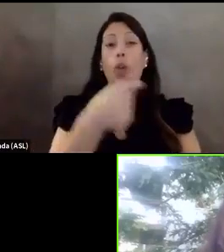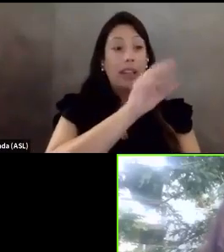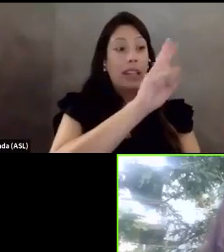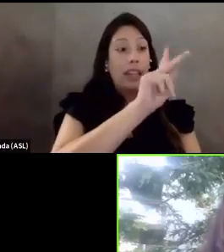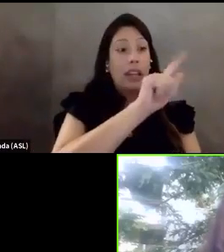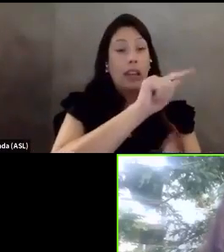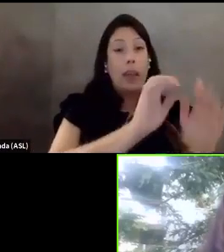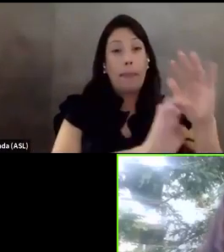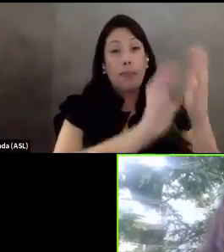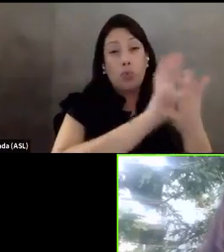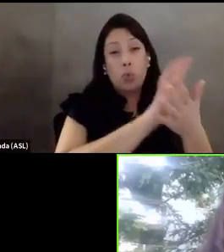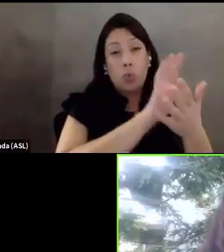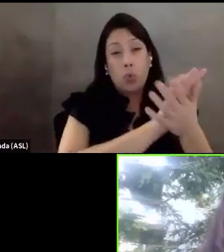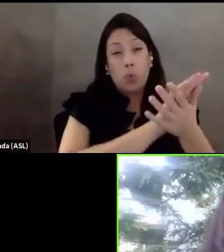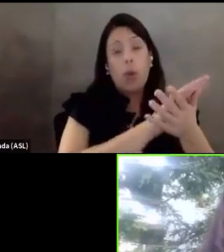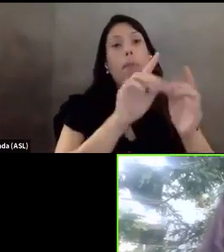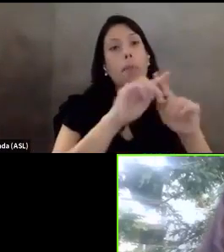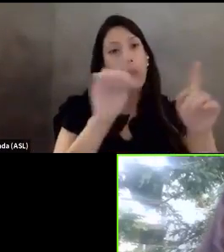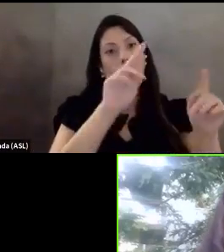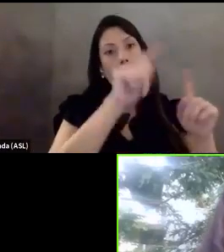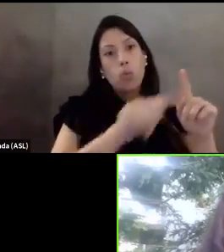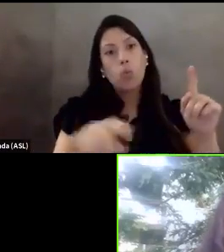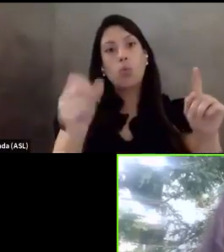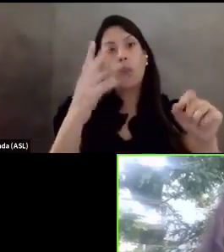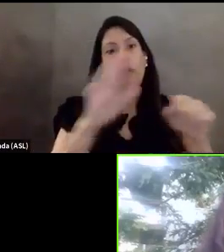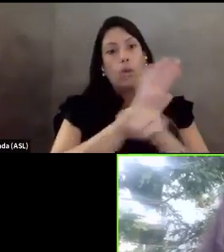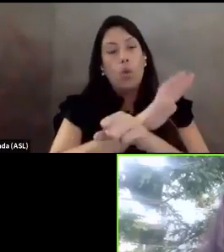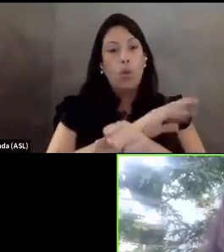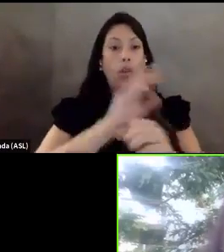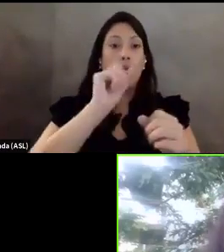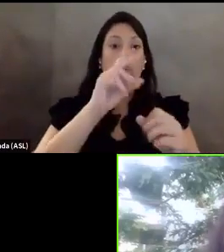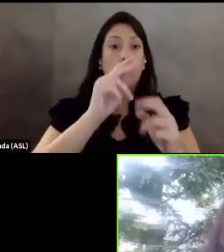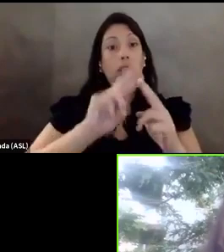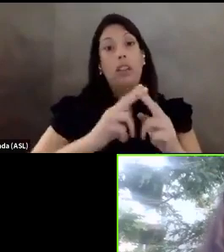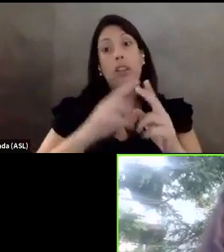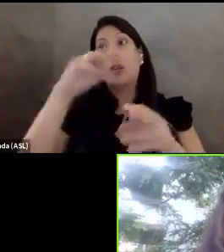for personal hybrid models of education as we move in.